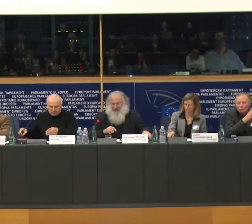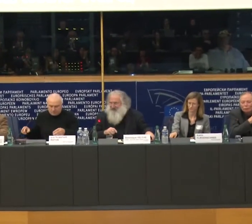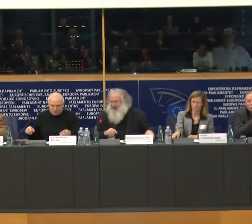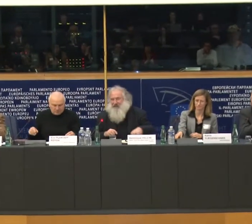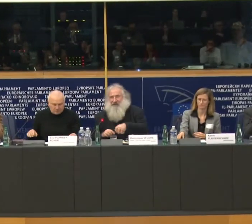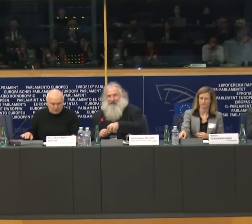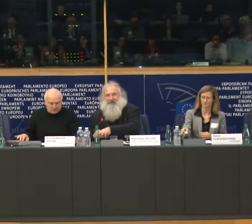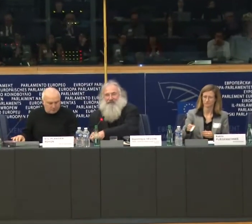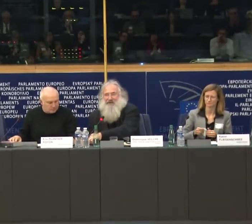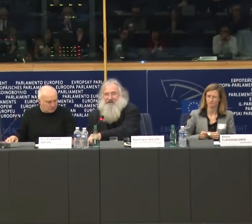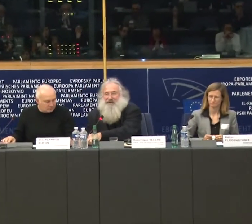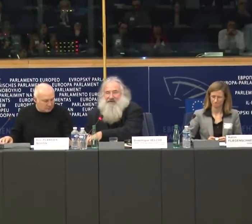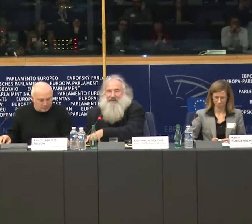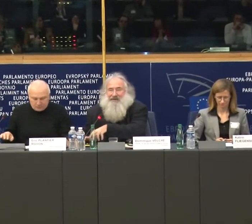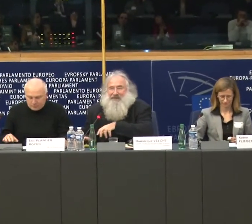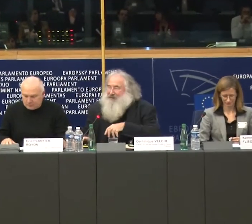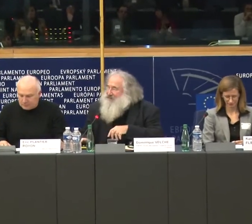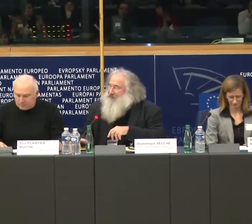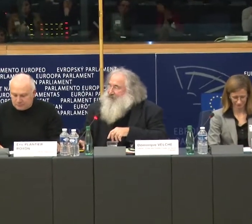Thank you, Katrin.